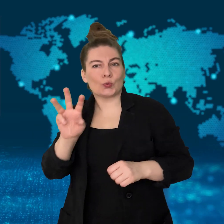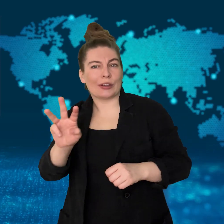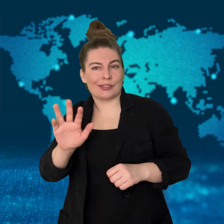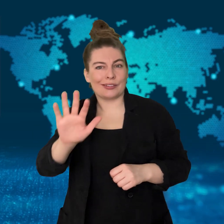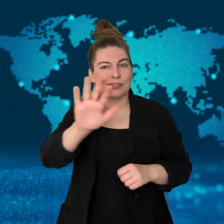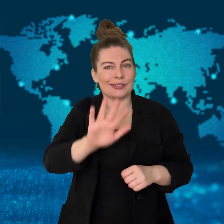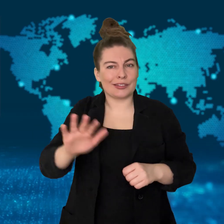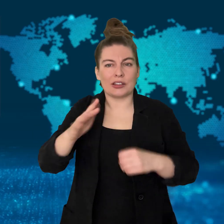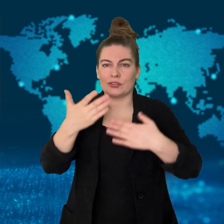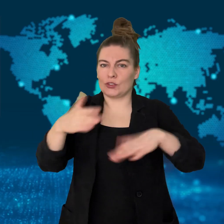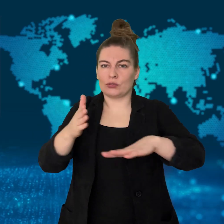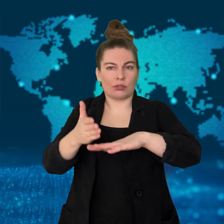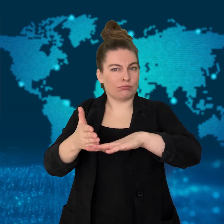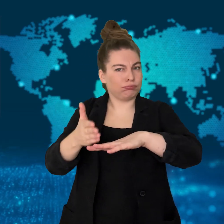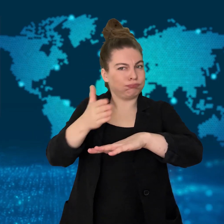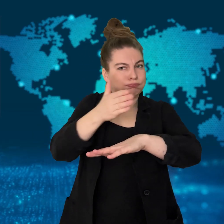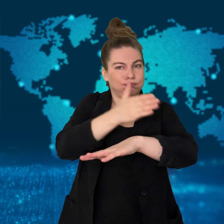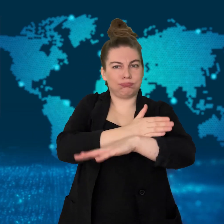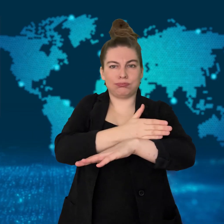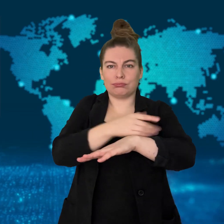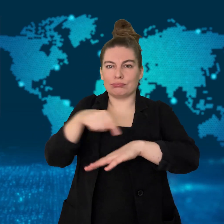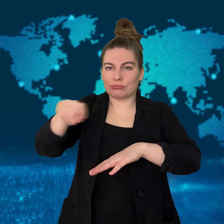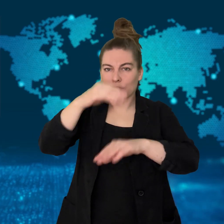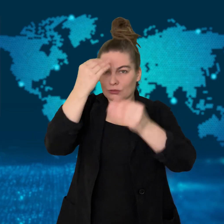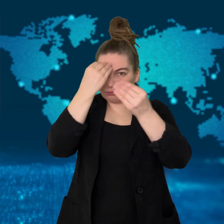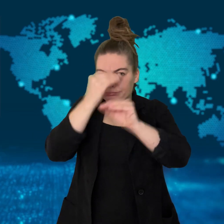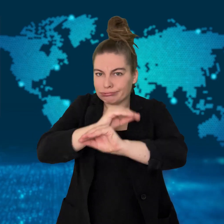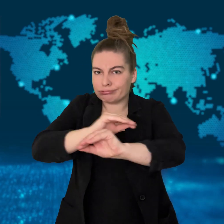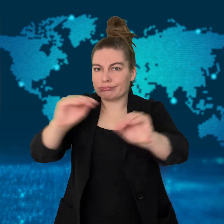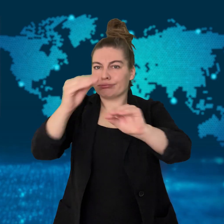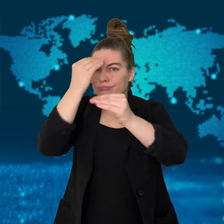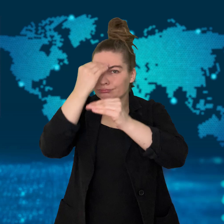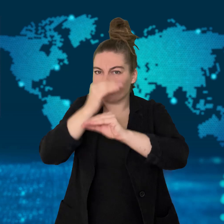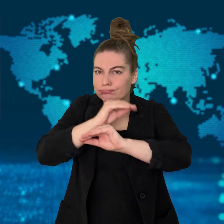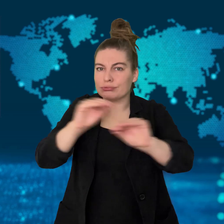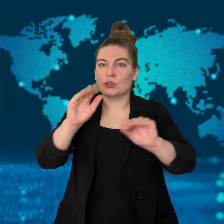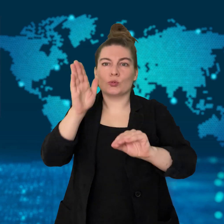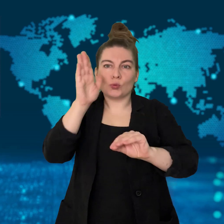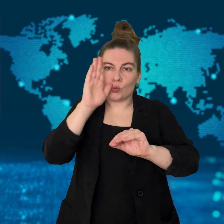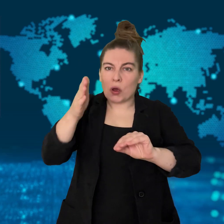Four million people across Queensland